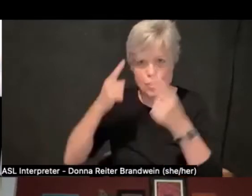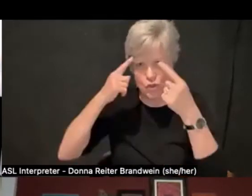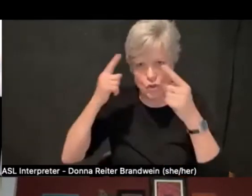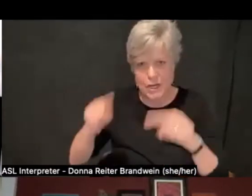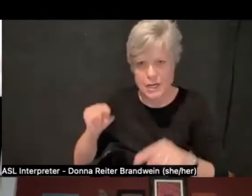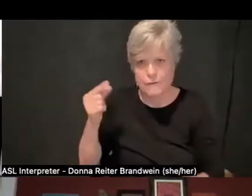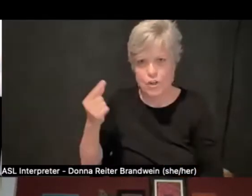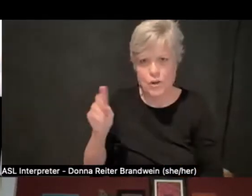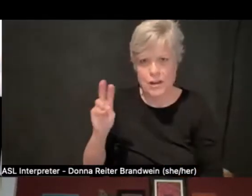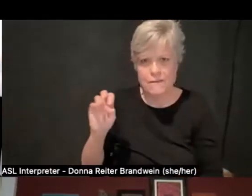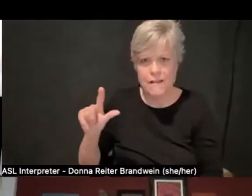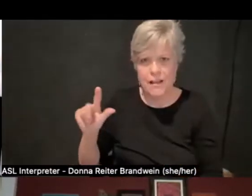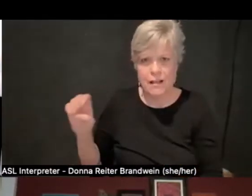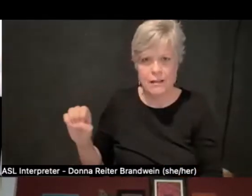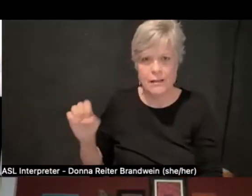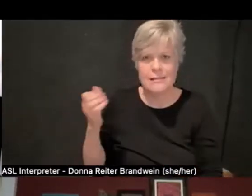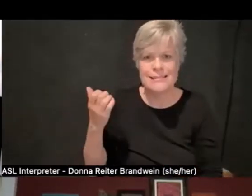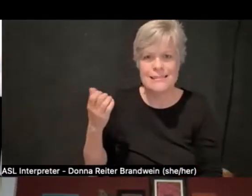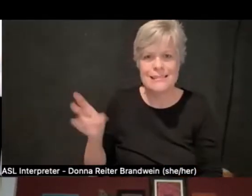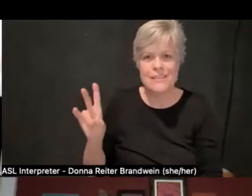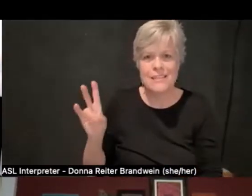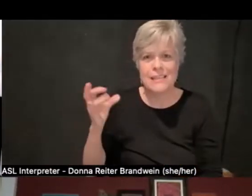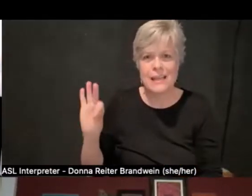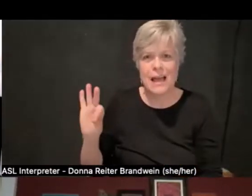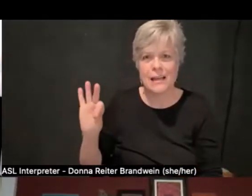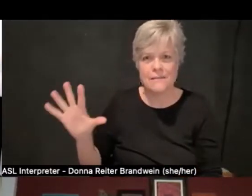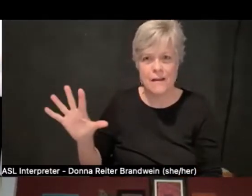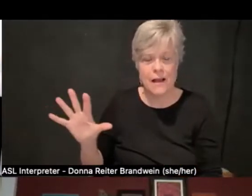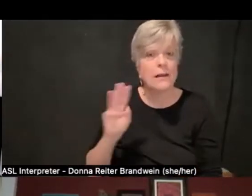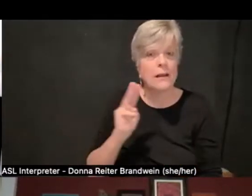The Miami people, whose name our university carries,